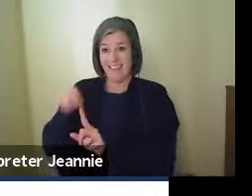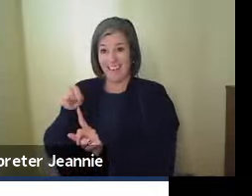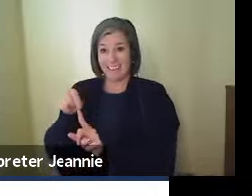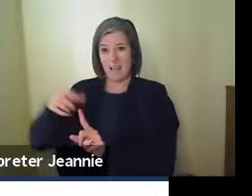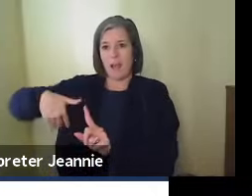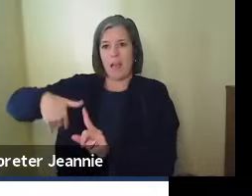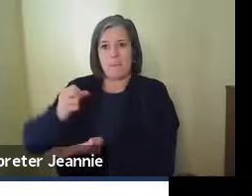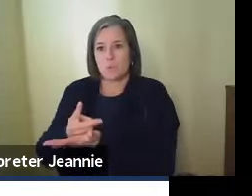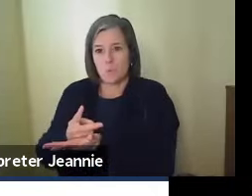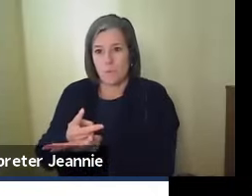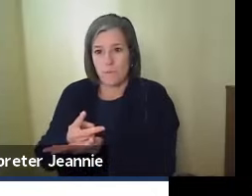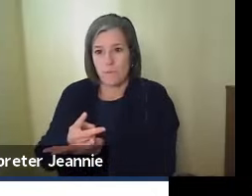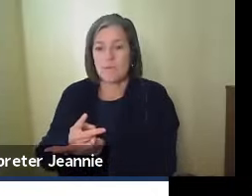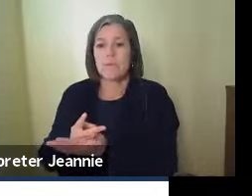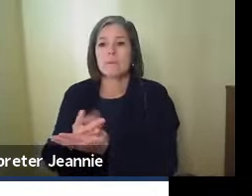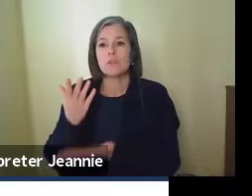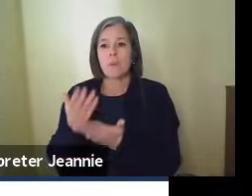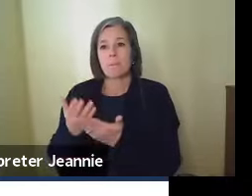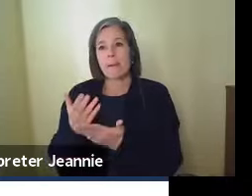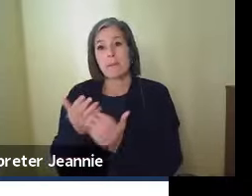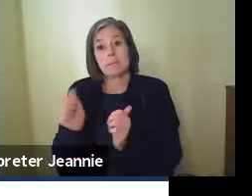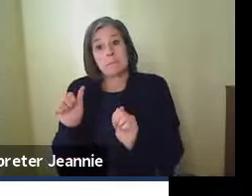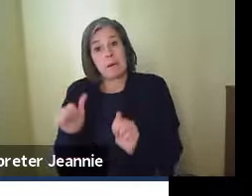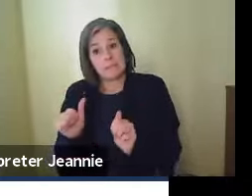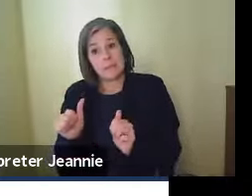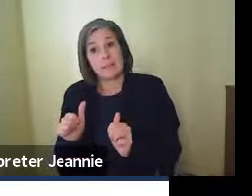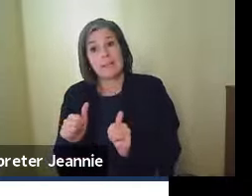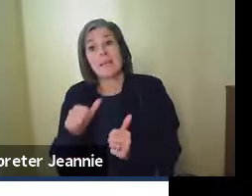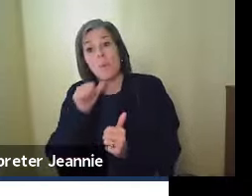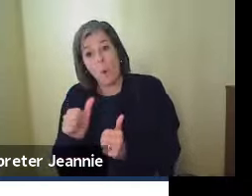yet and might remain a small possibility it wouldn't be approved but it probably will.